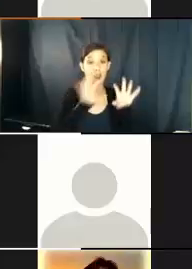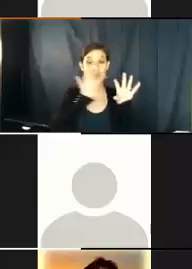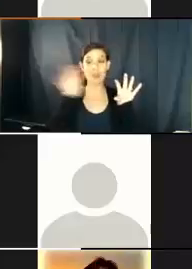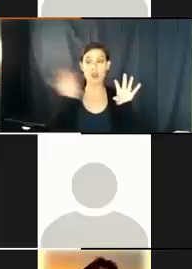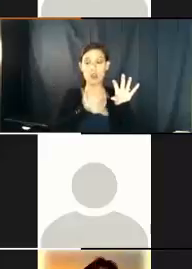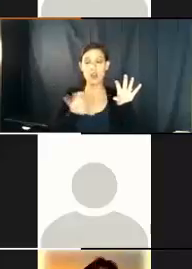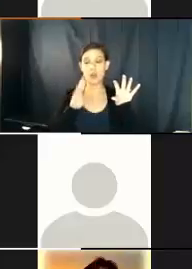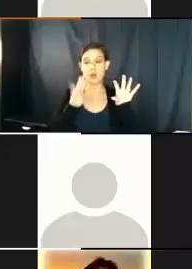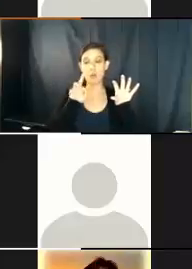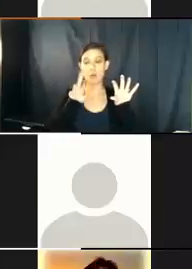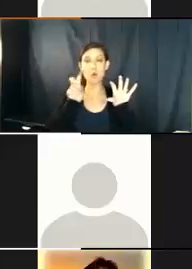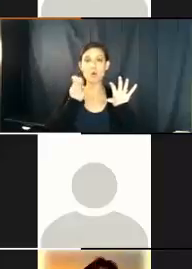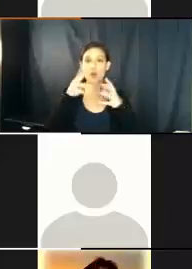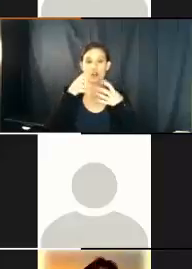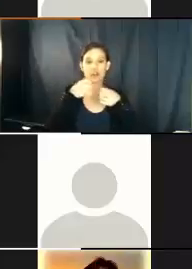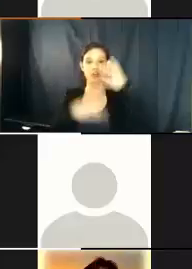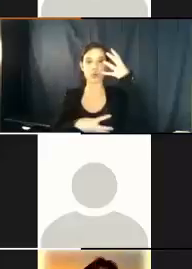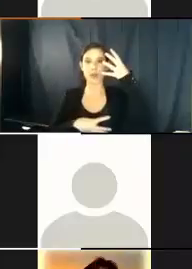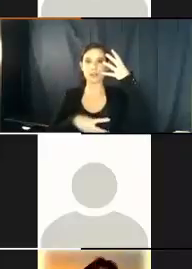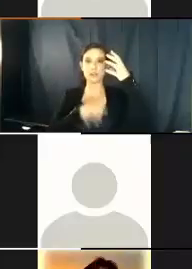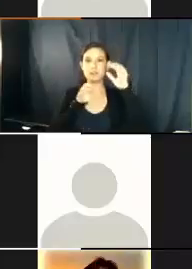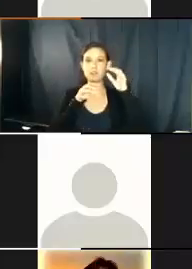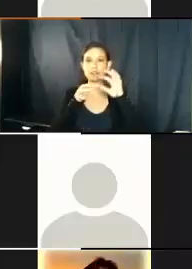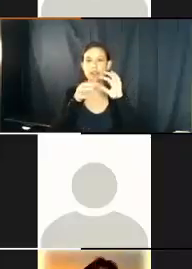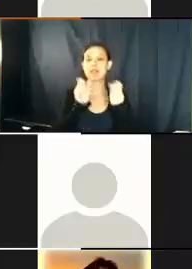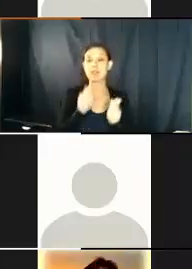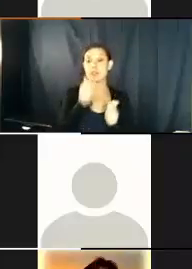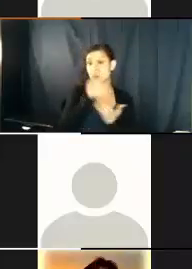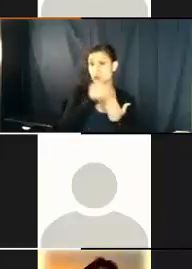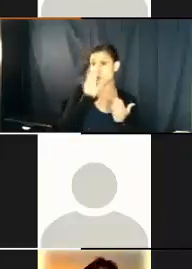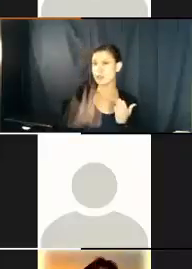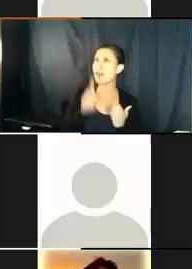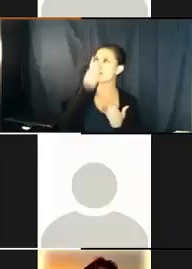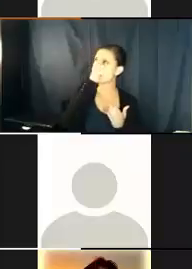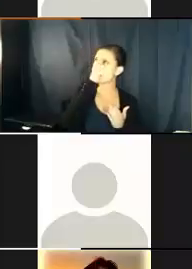threads or whatever is that students can type in an idea which may spark another student